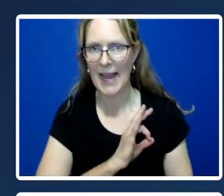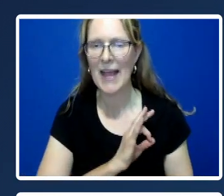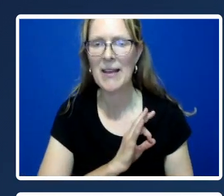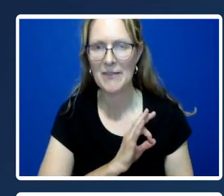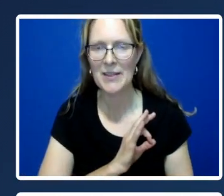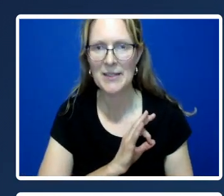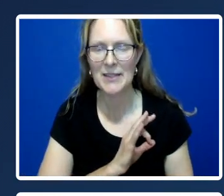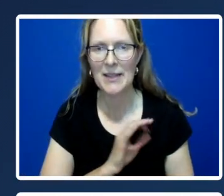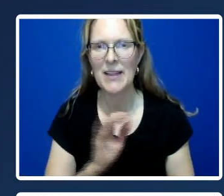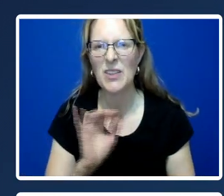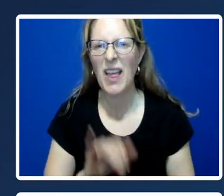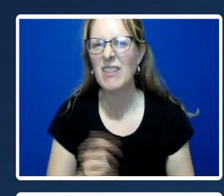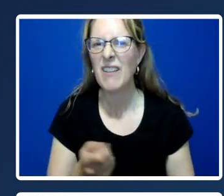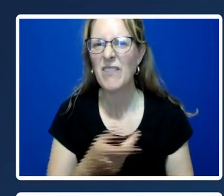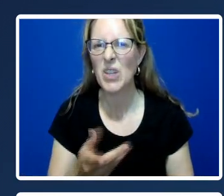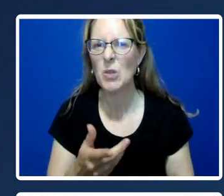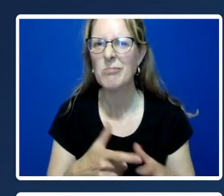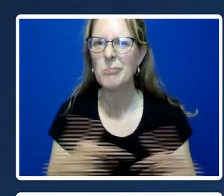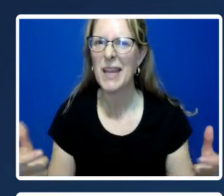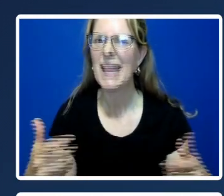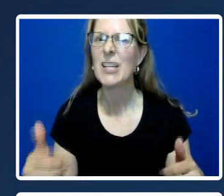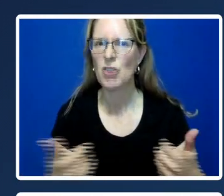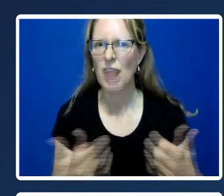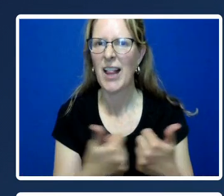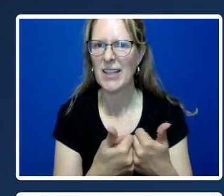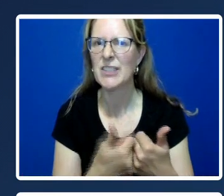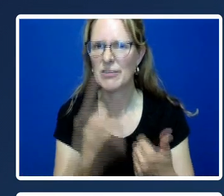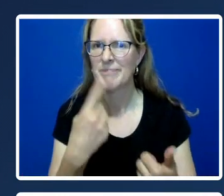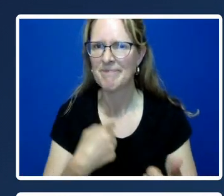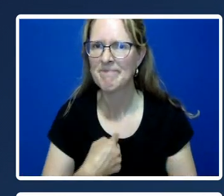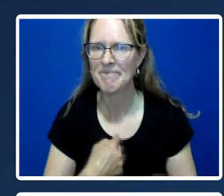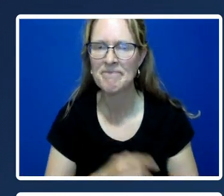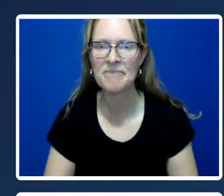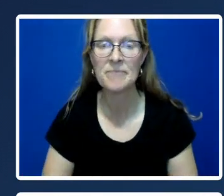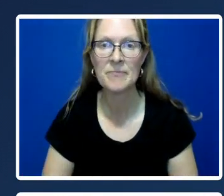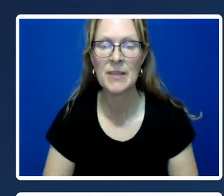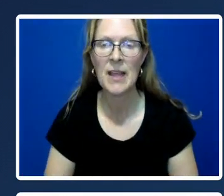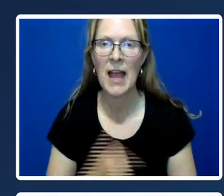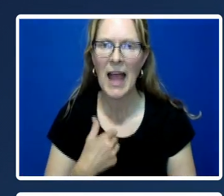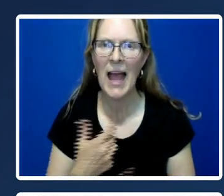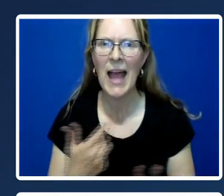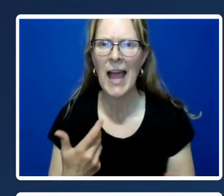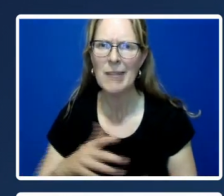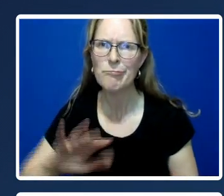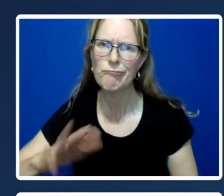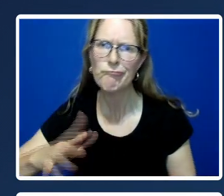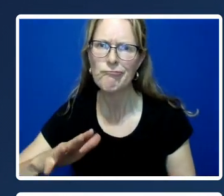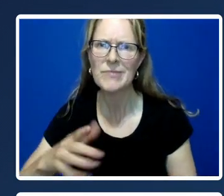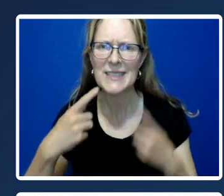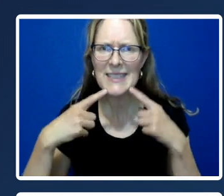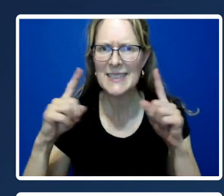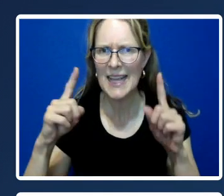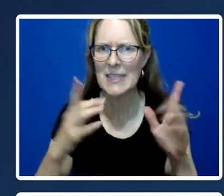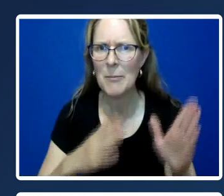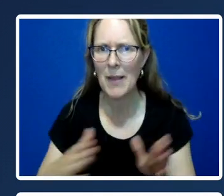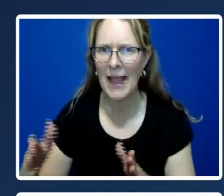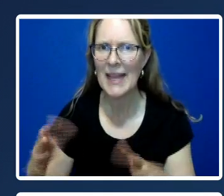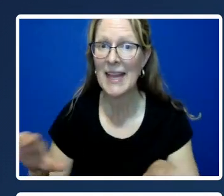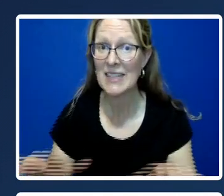really big challenges. And I would say, I had mixed success with planning activities, but it definitely improved as time went on. And I was really happy to